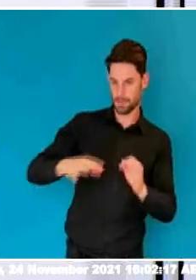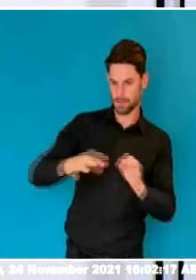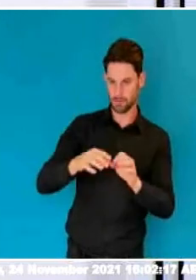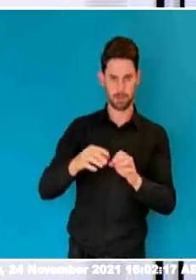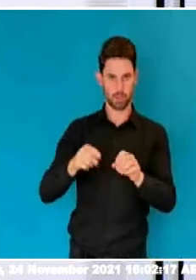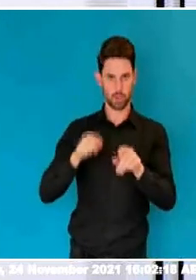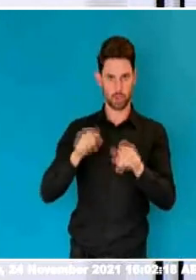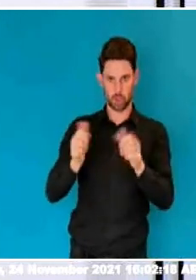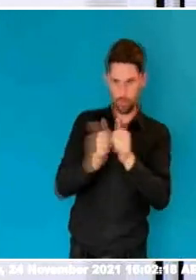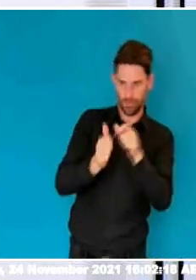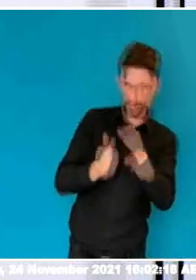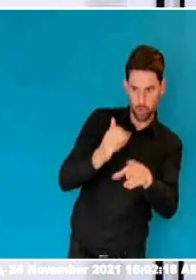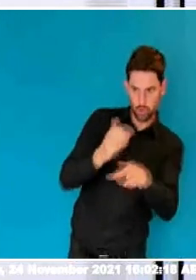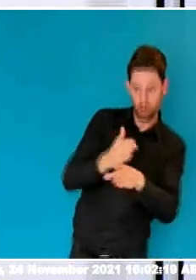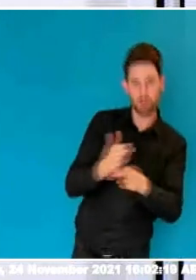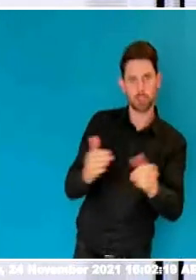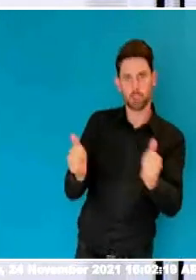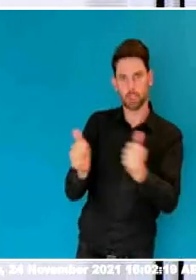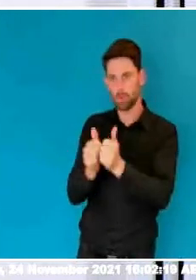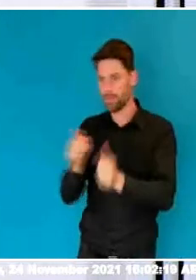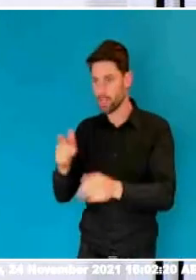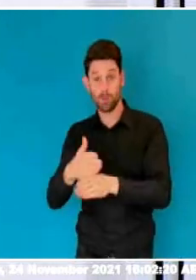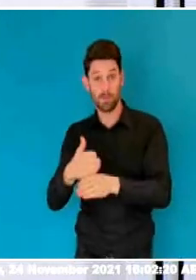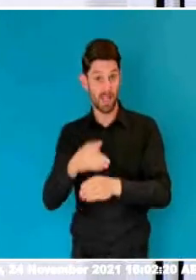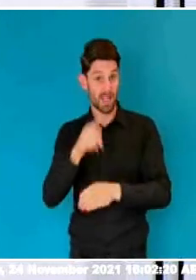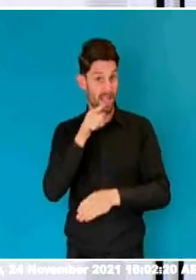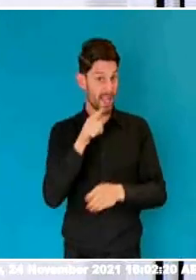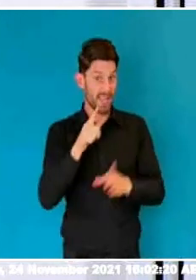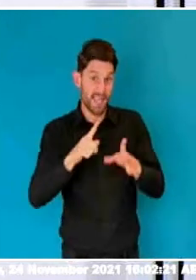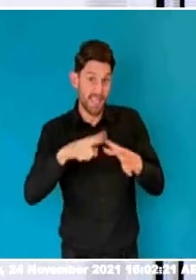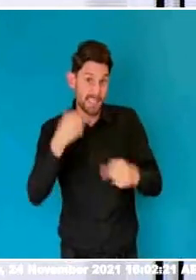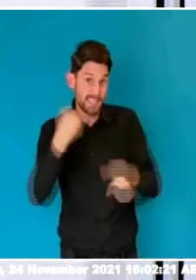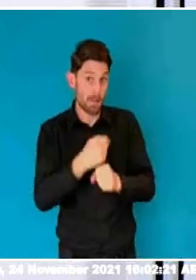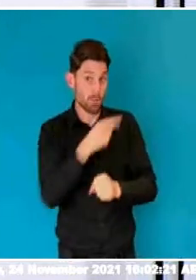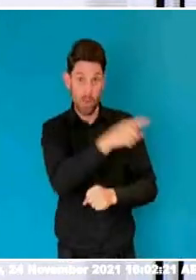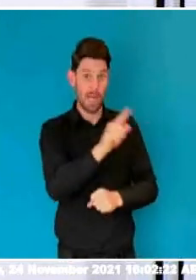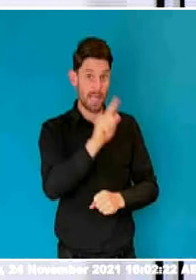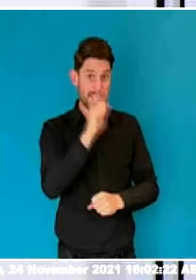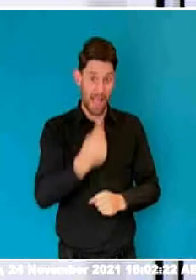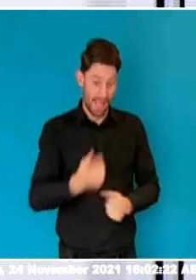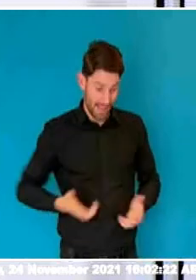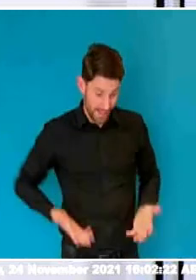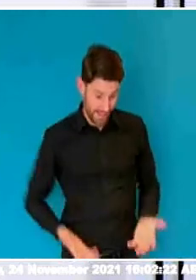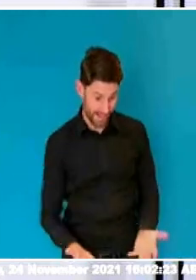You know, you can'tÂ if you can't lift, you know, you can't lift up to 16 kilos, then